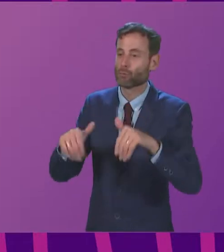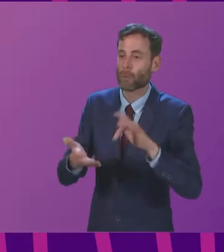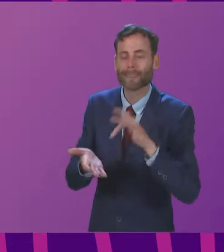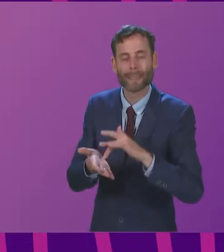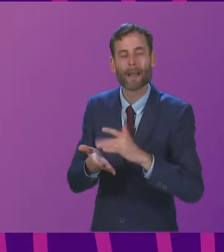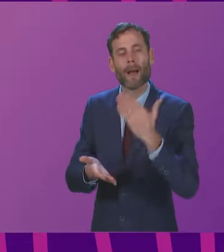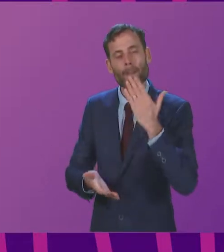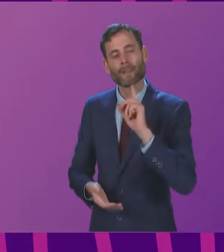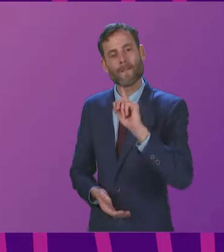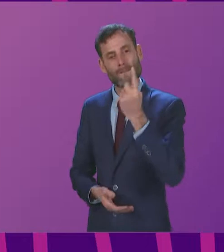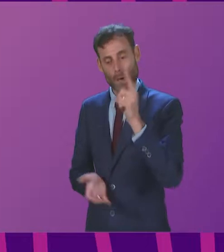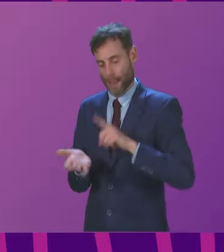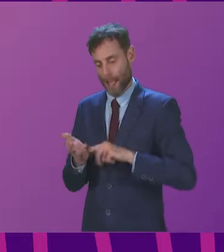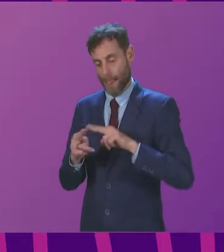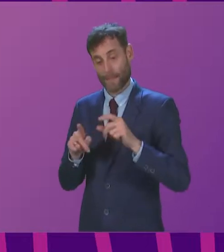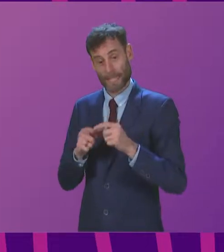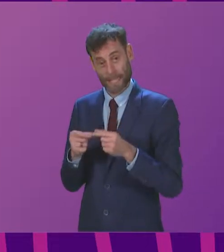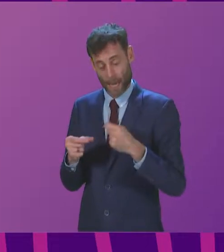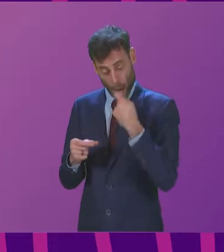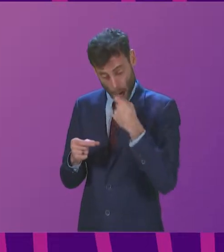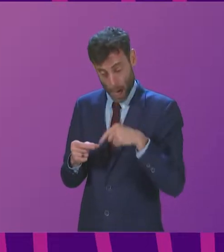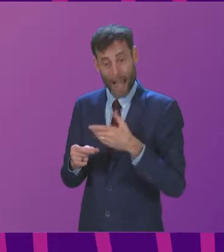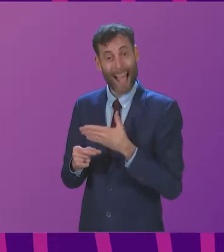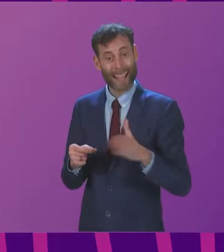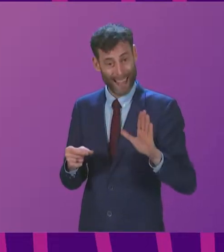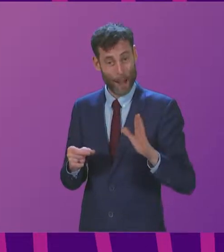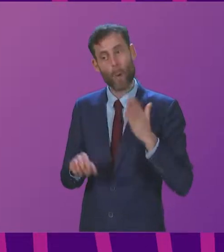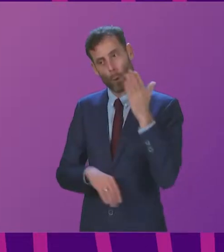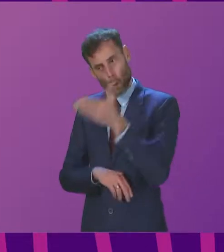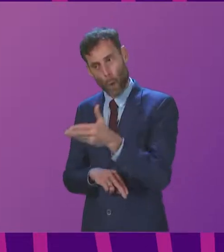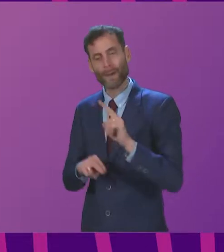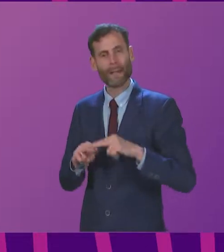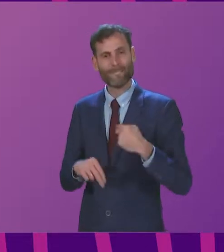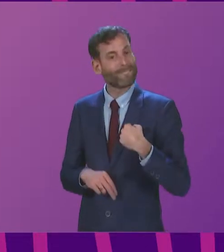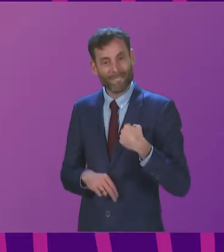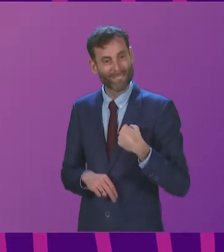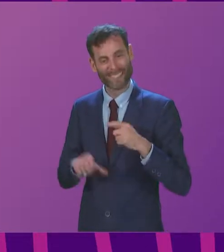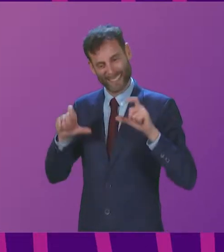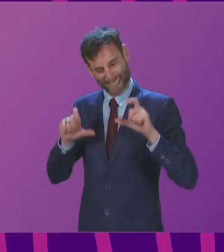do an LFD test first. If it is positive, do not go; self-isolate and get a PCR